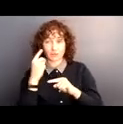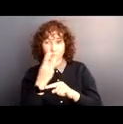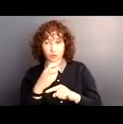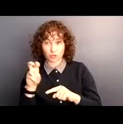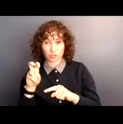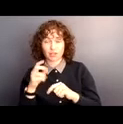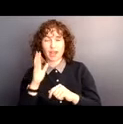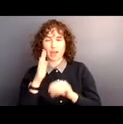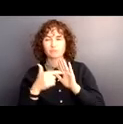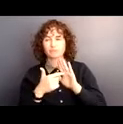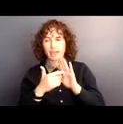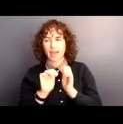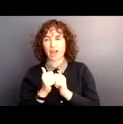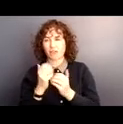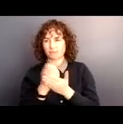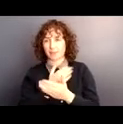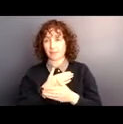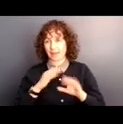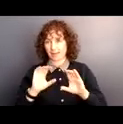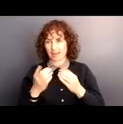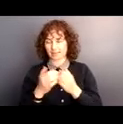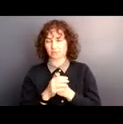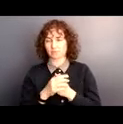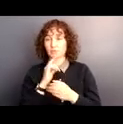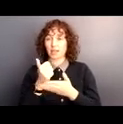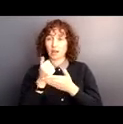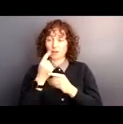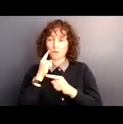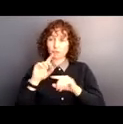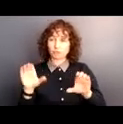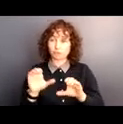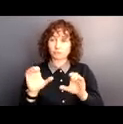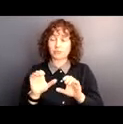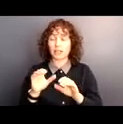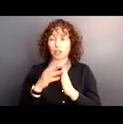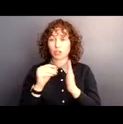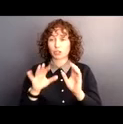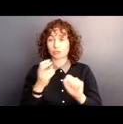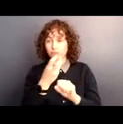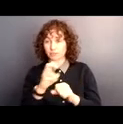in my own classroom. This is helpful for enabling learners to move to the next activity independently